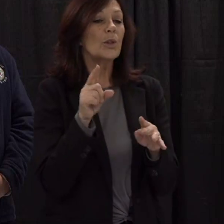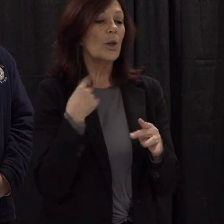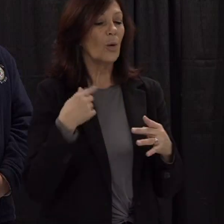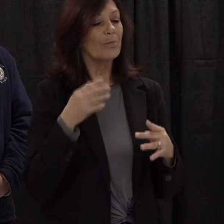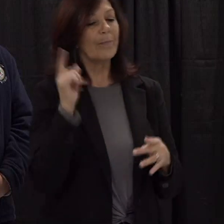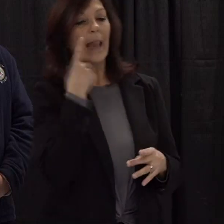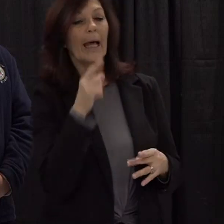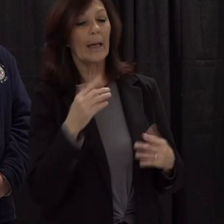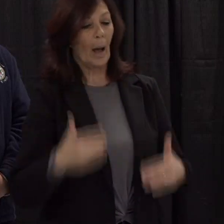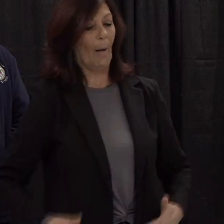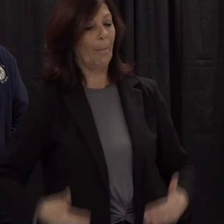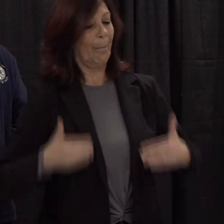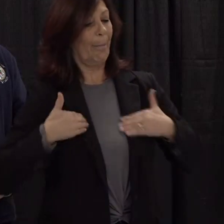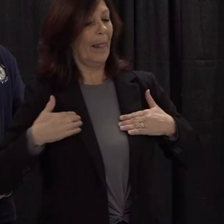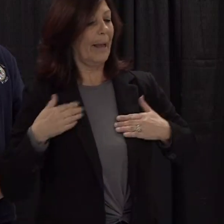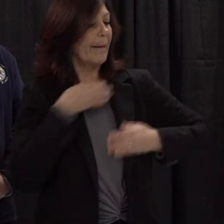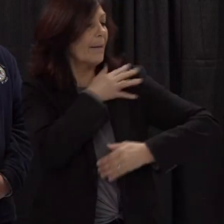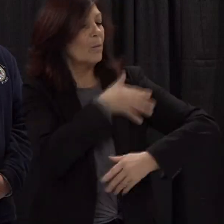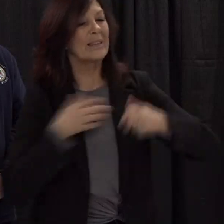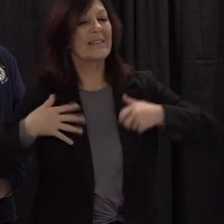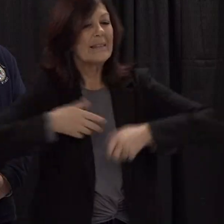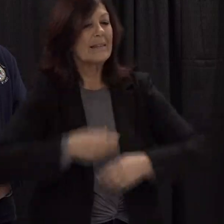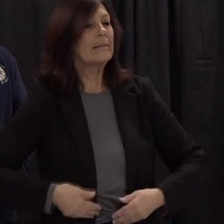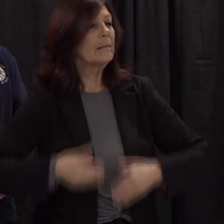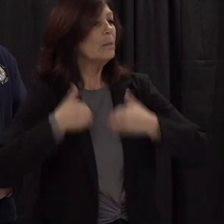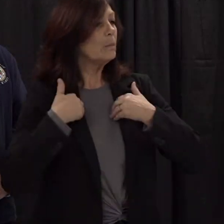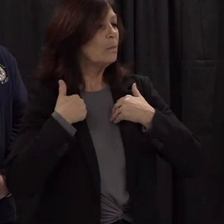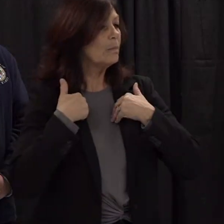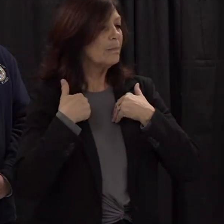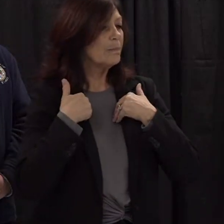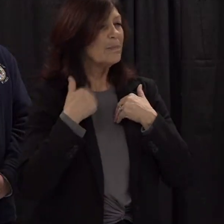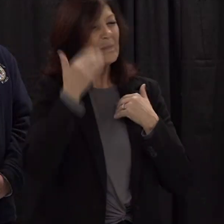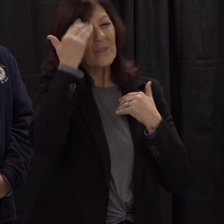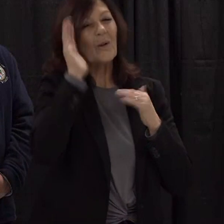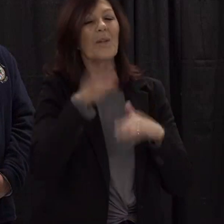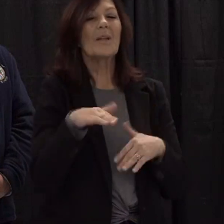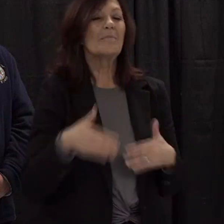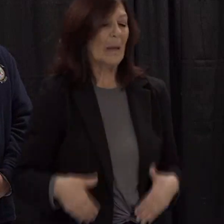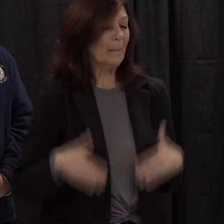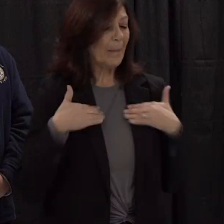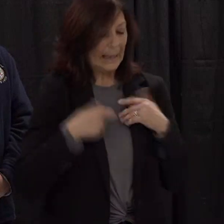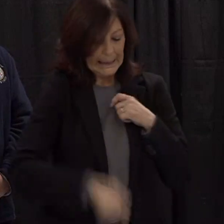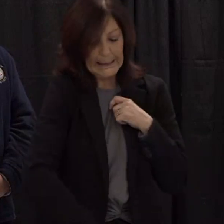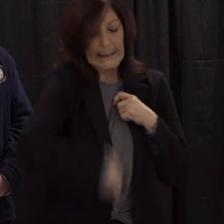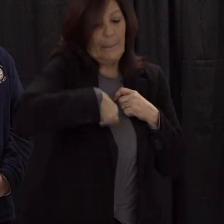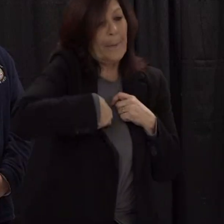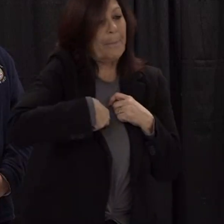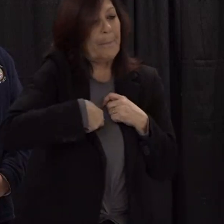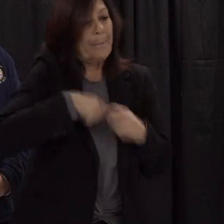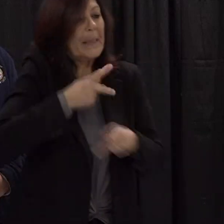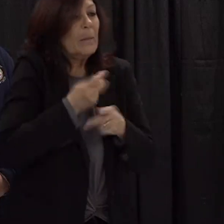blankets or a one of those those. Like blankets that you know zip up and and don't cover,